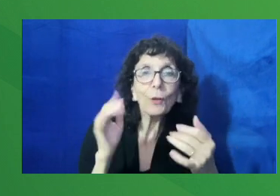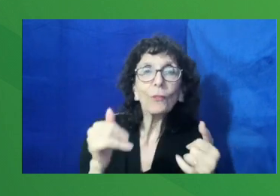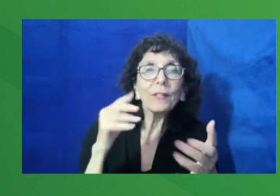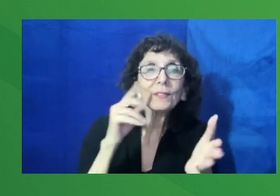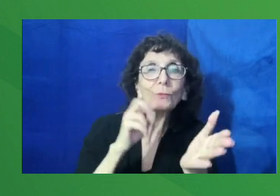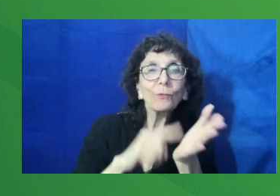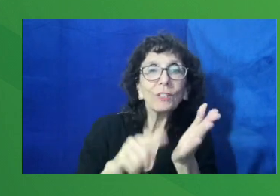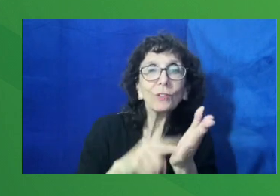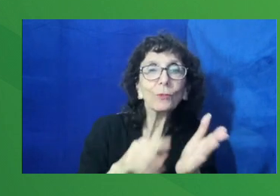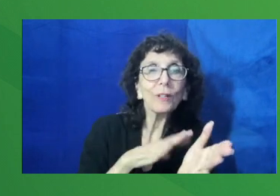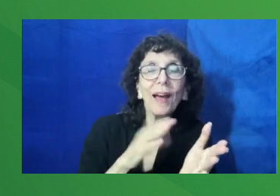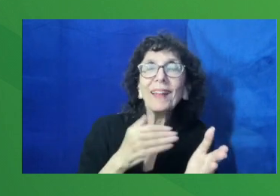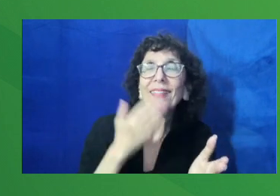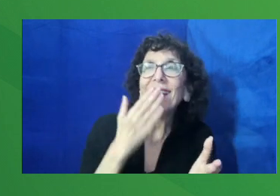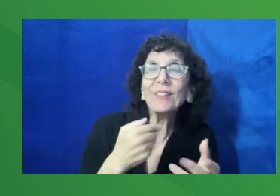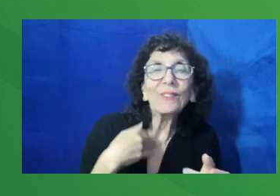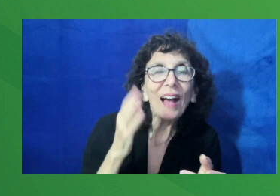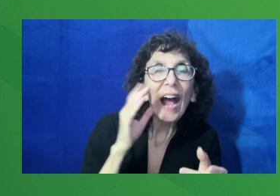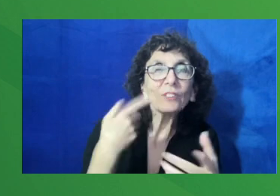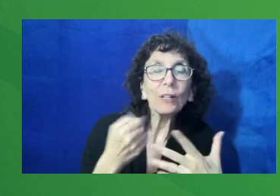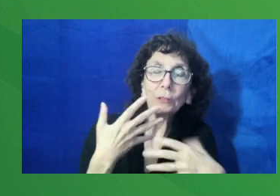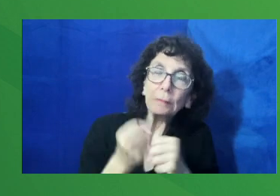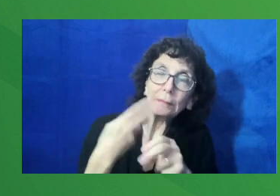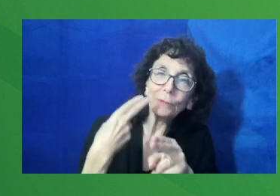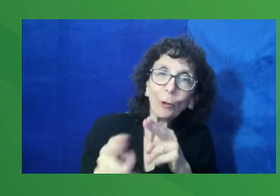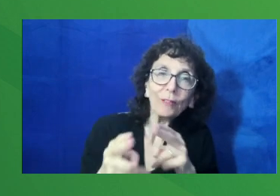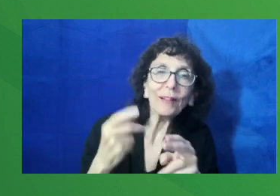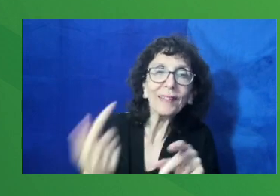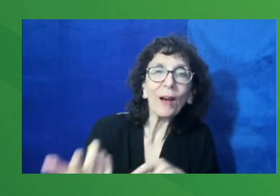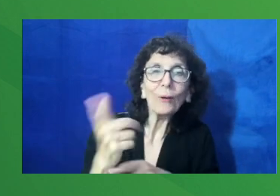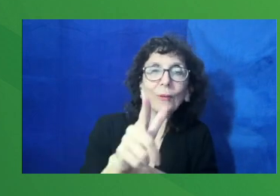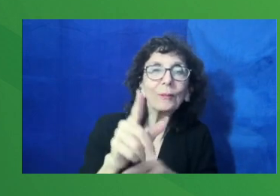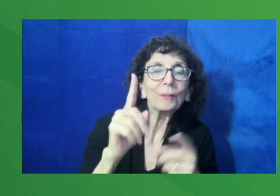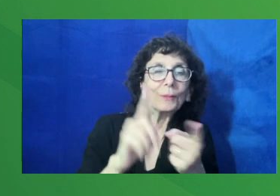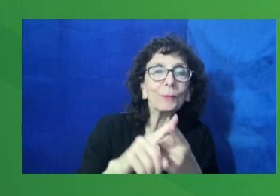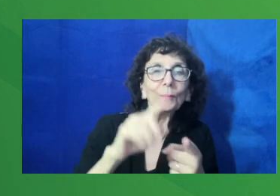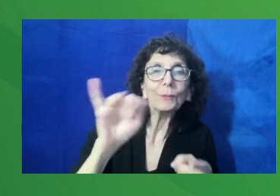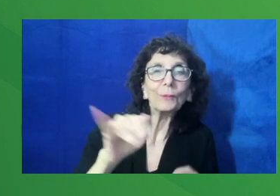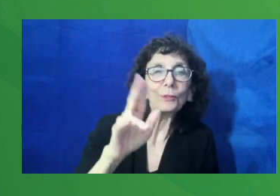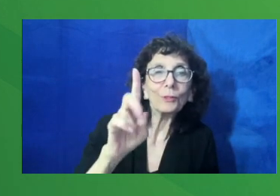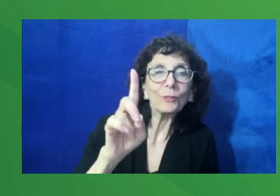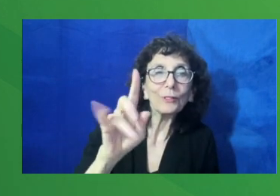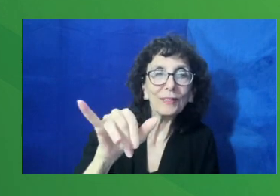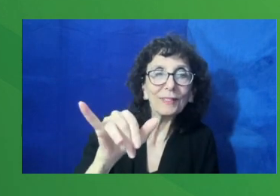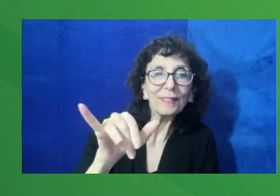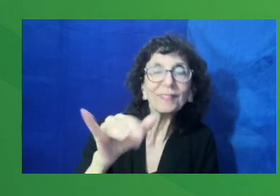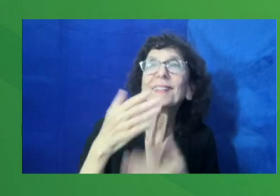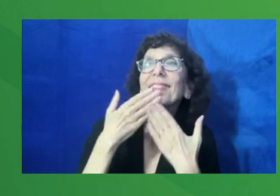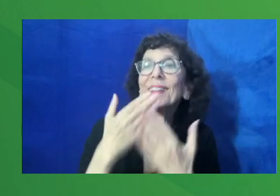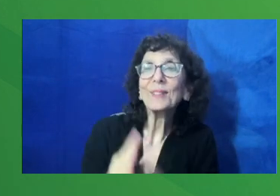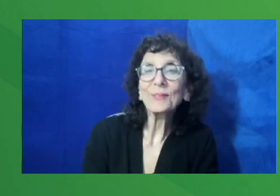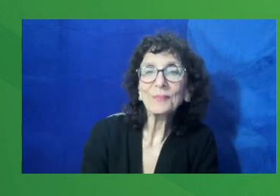you listening. I try to be as brief as possible. I'm gonna go ahead and turn it back over to Judy. Thank you so much. JUDY BRAUS: